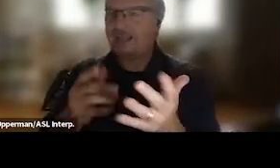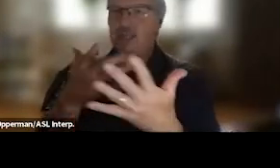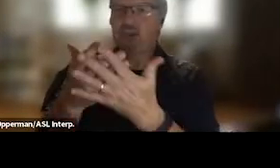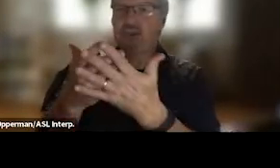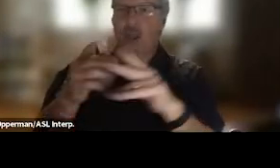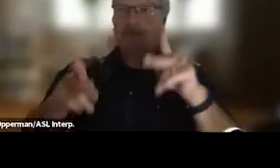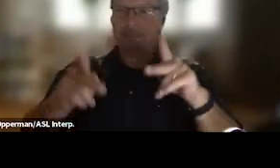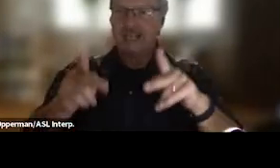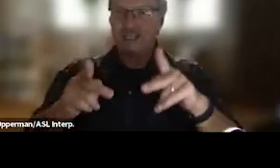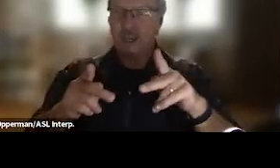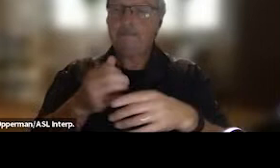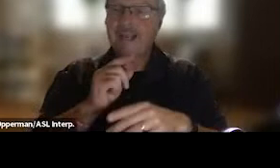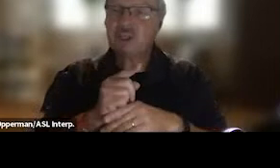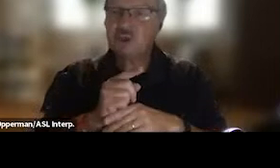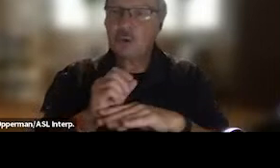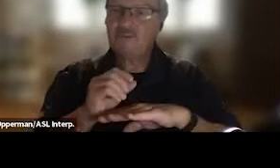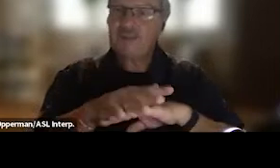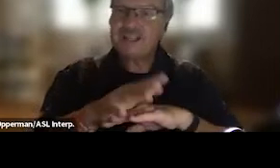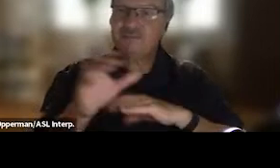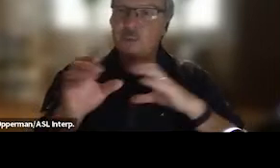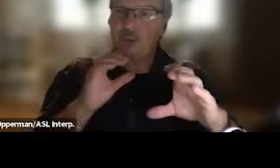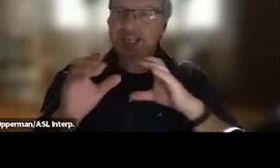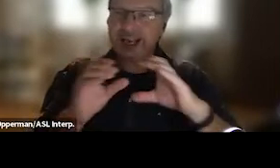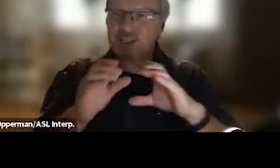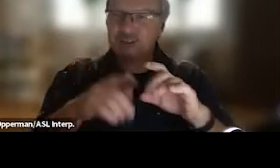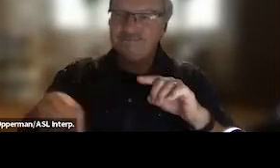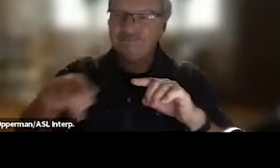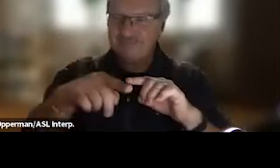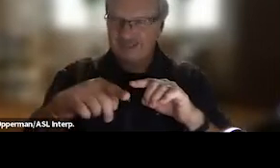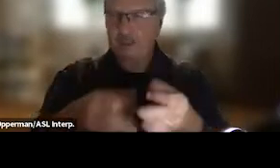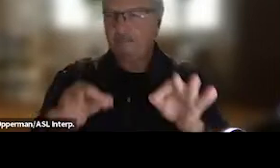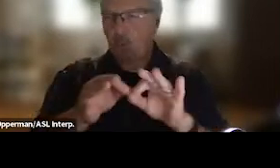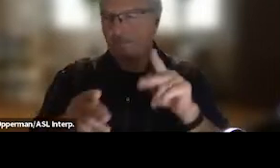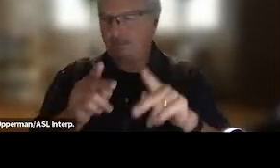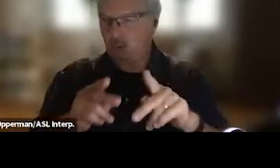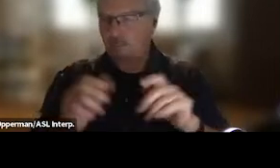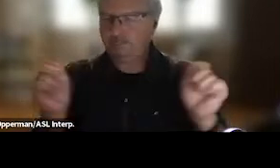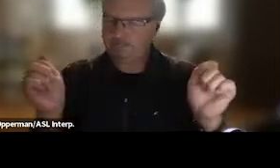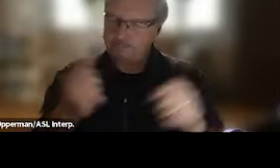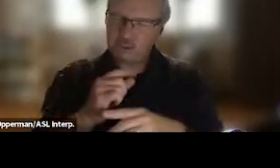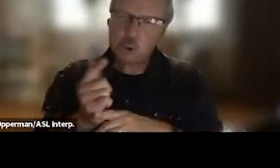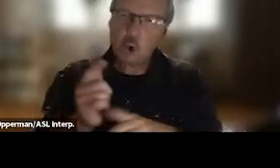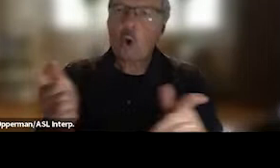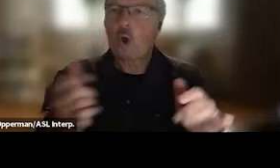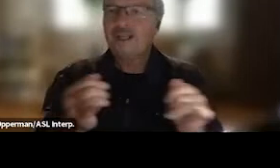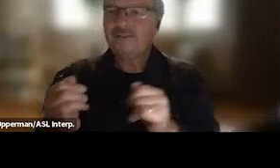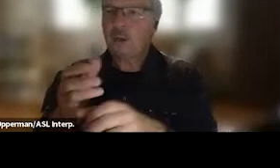Ensuring effective communication amongst the key players to ensure all individuals received MAT if appropriate